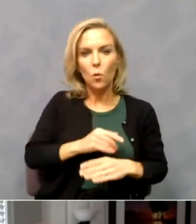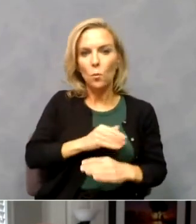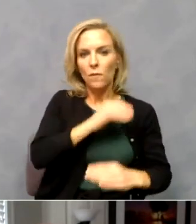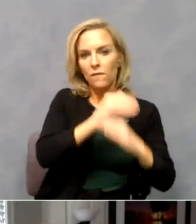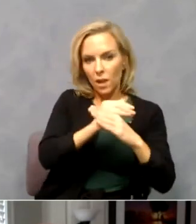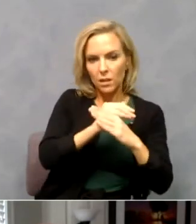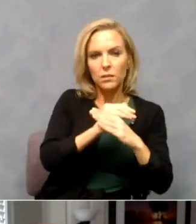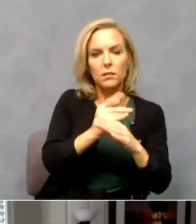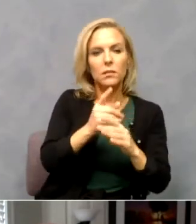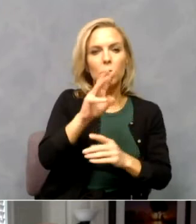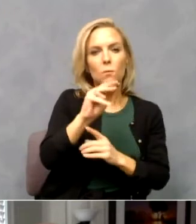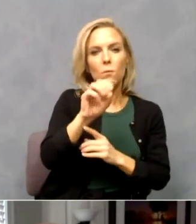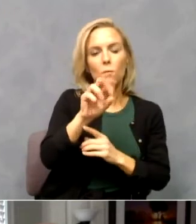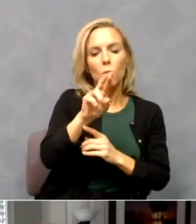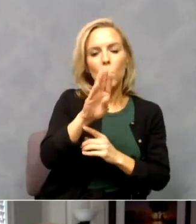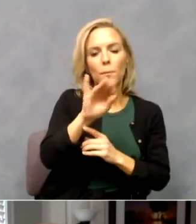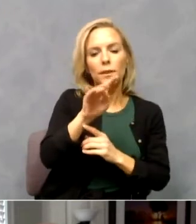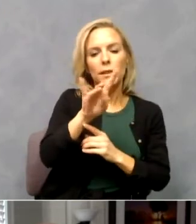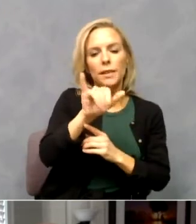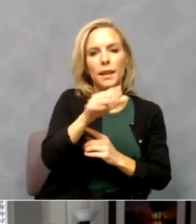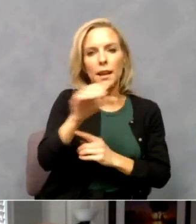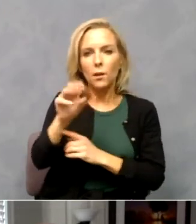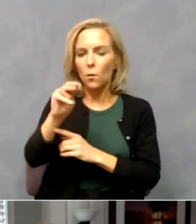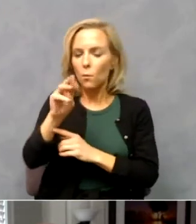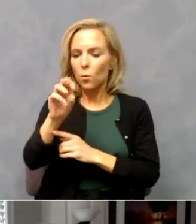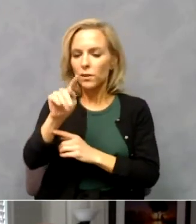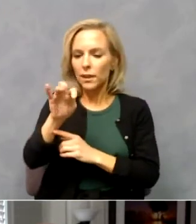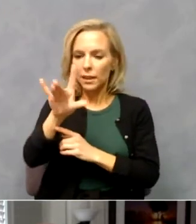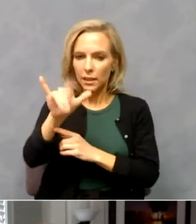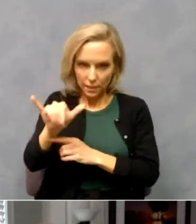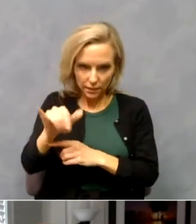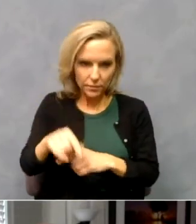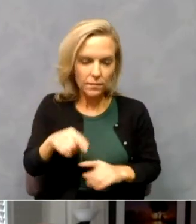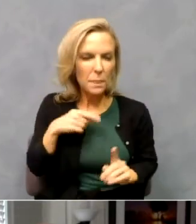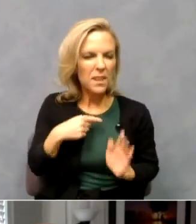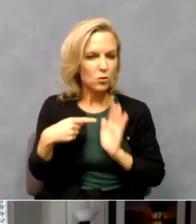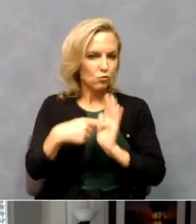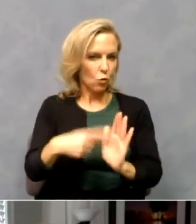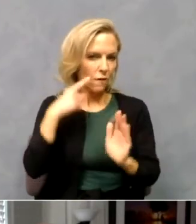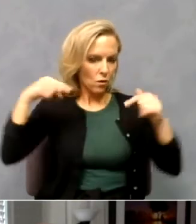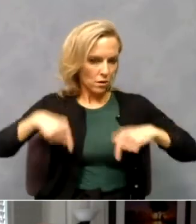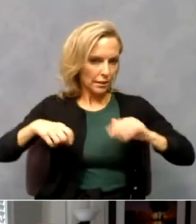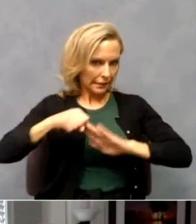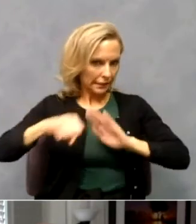show you are specific data for our state. So in our state, people who are